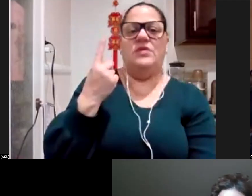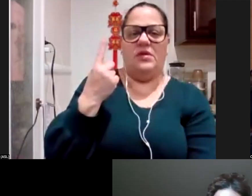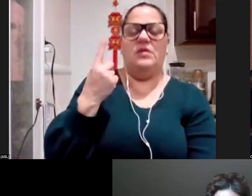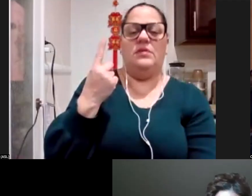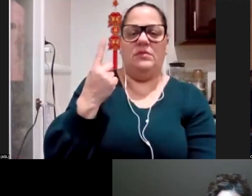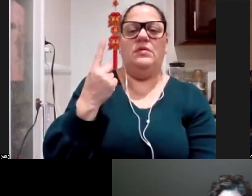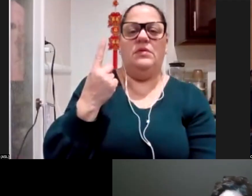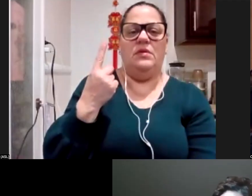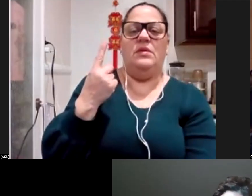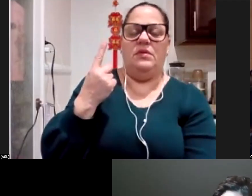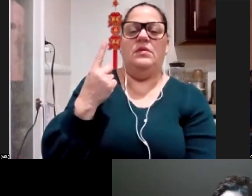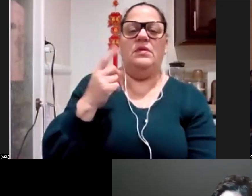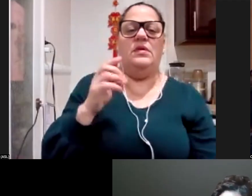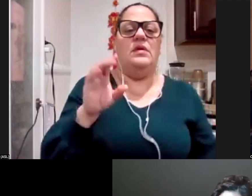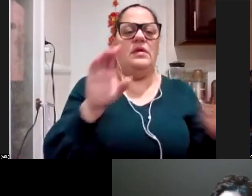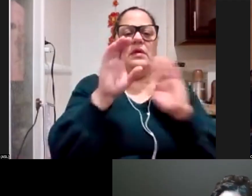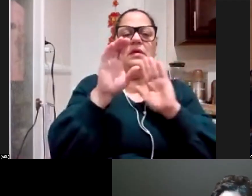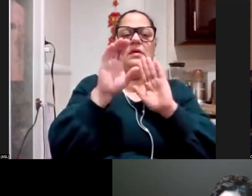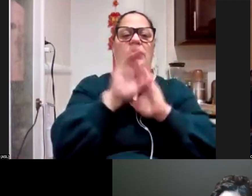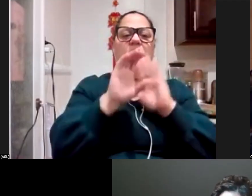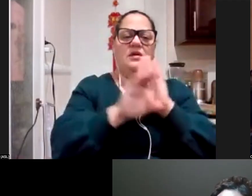um the Constitution Center in Philadelphia. [CHRIS] Oh wow.